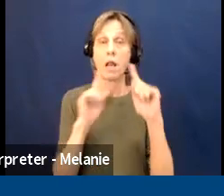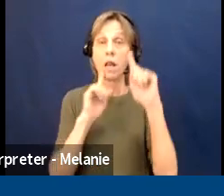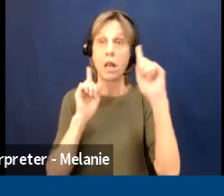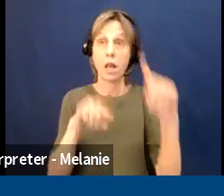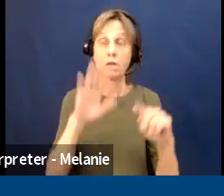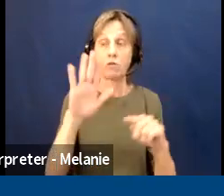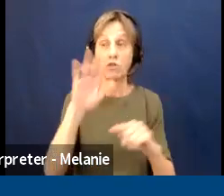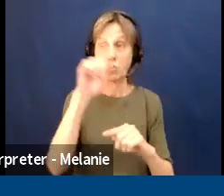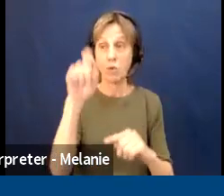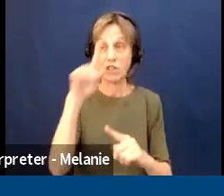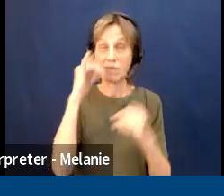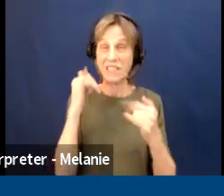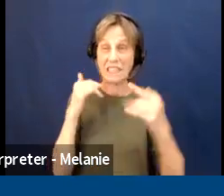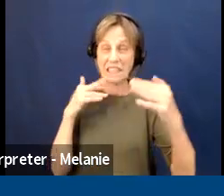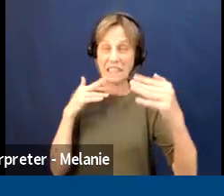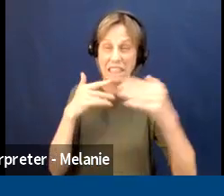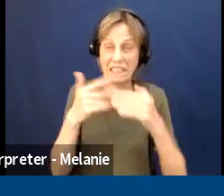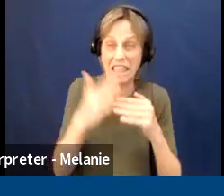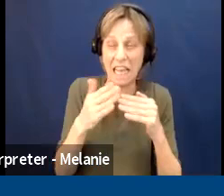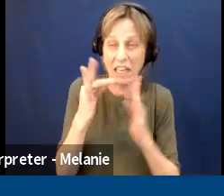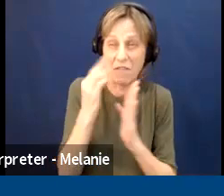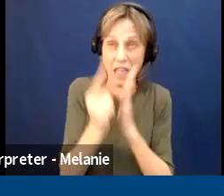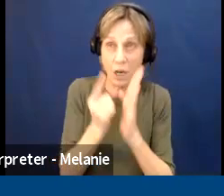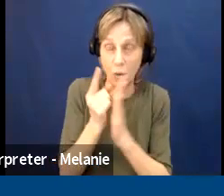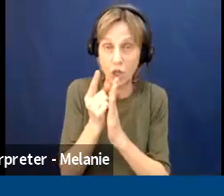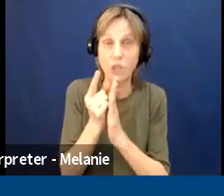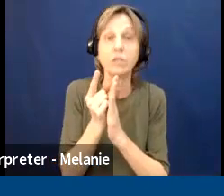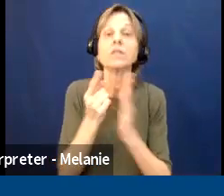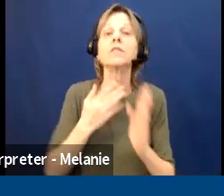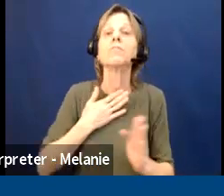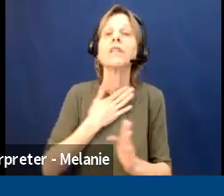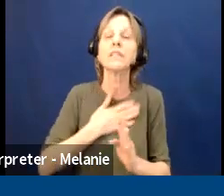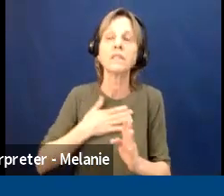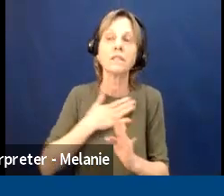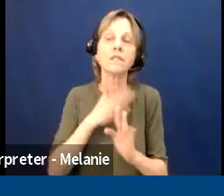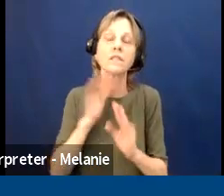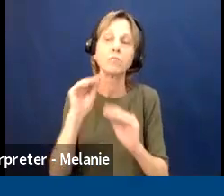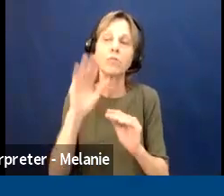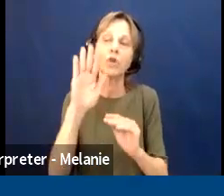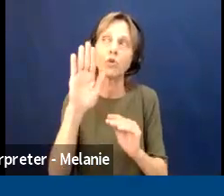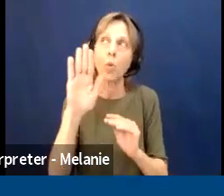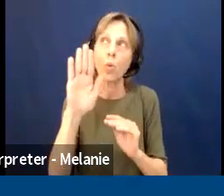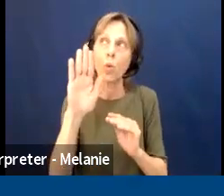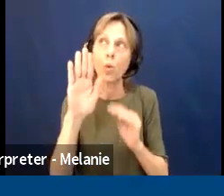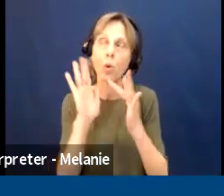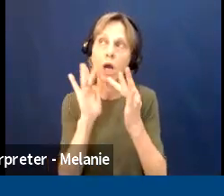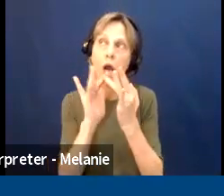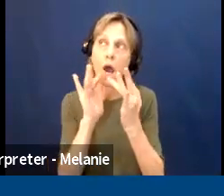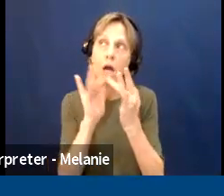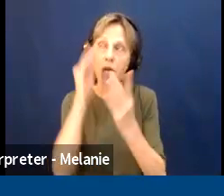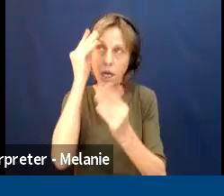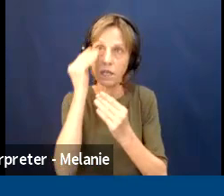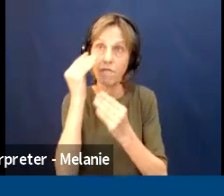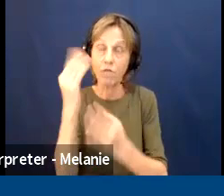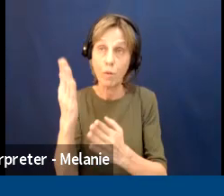end of the hour please put your your contact information and we will be able to